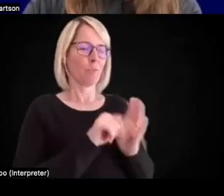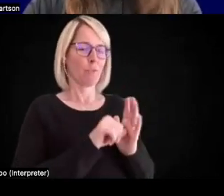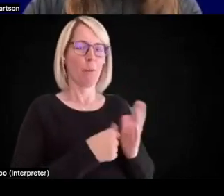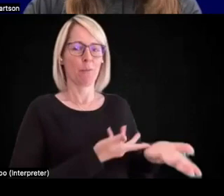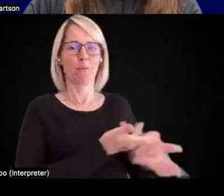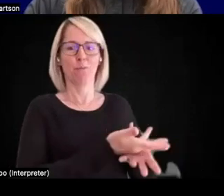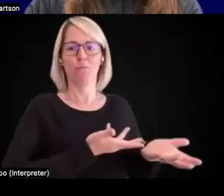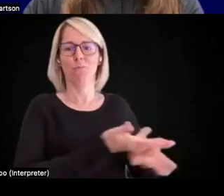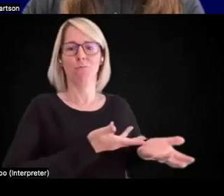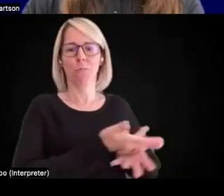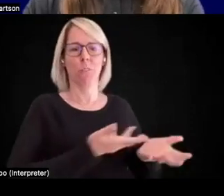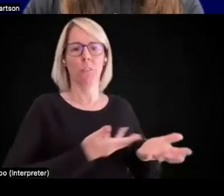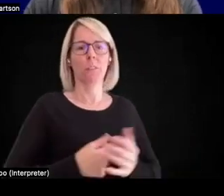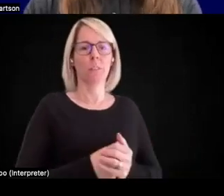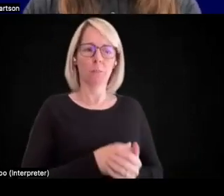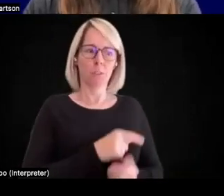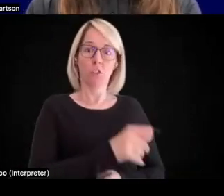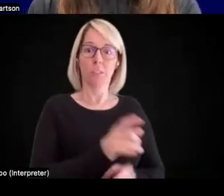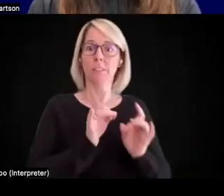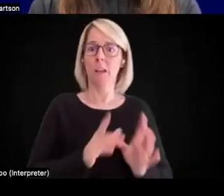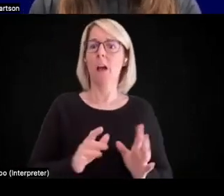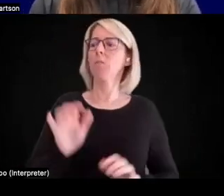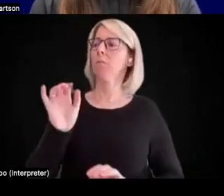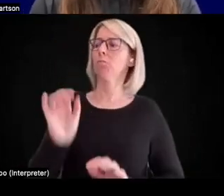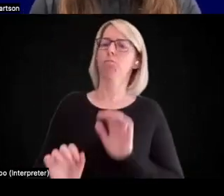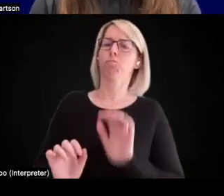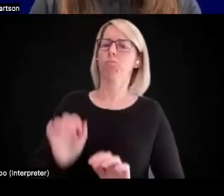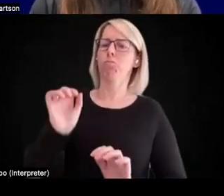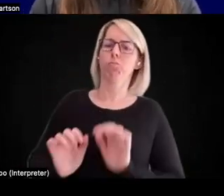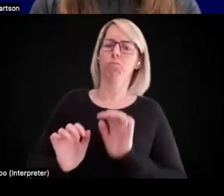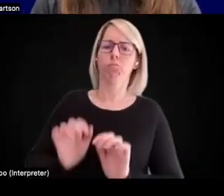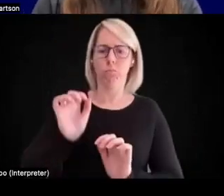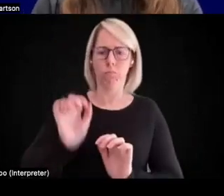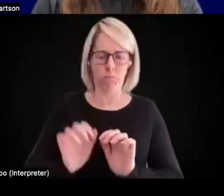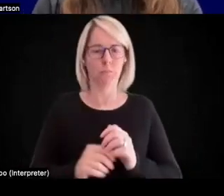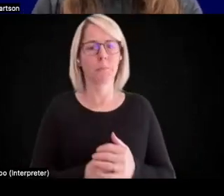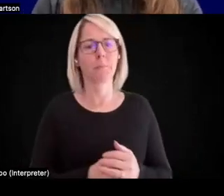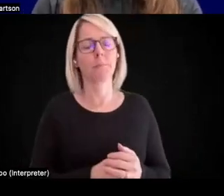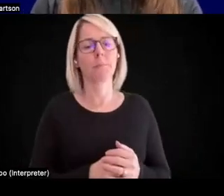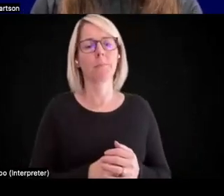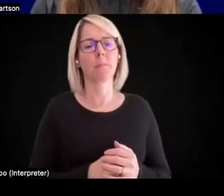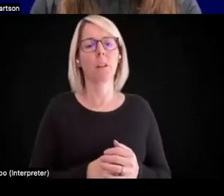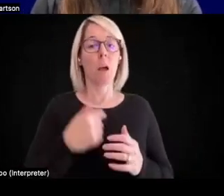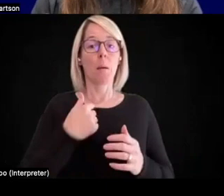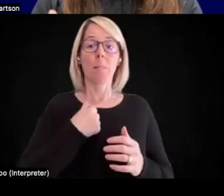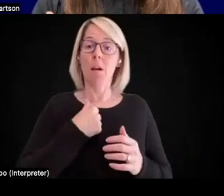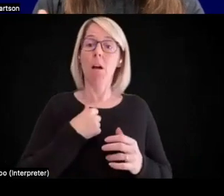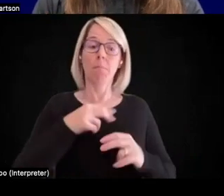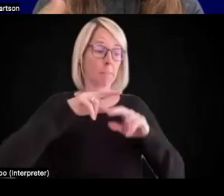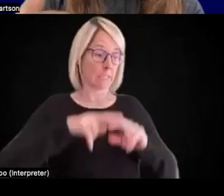are starting, but I know that I can't do that when I'm sitting next to her, so what I do is I